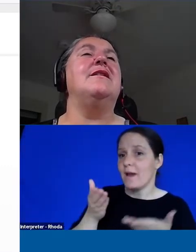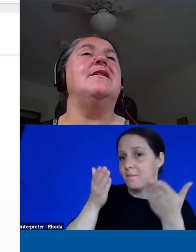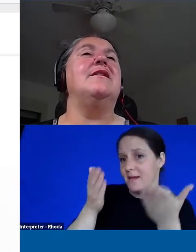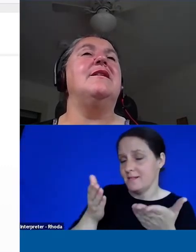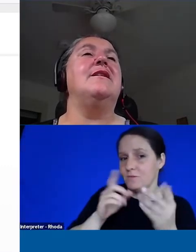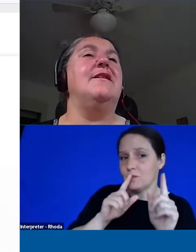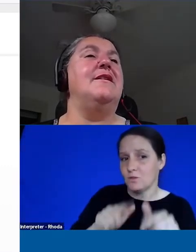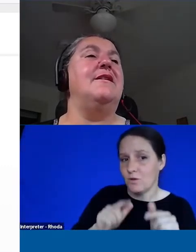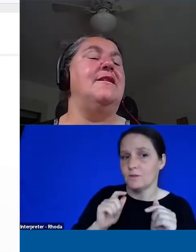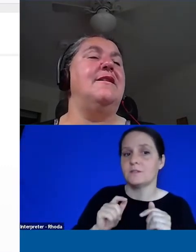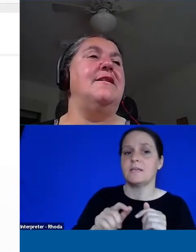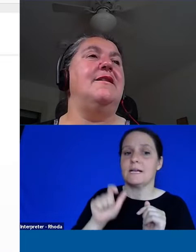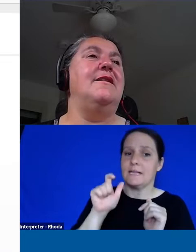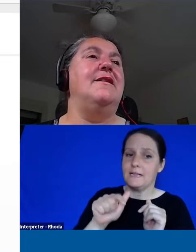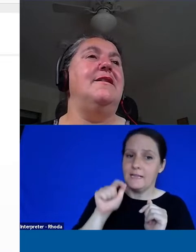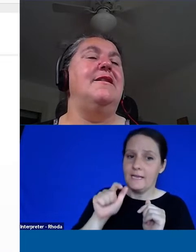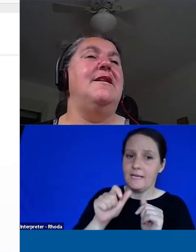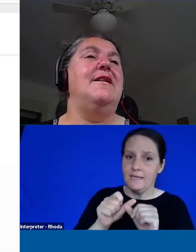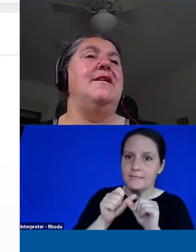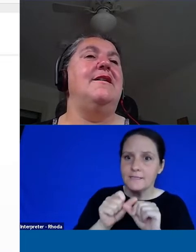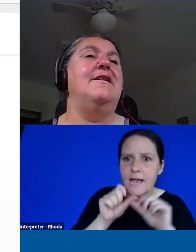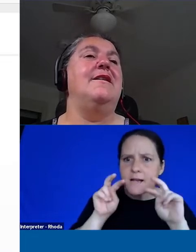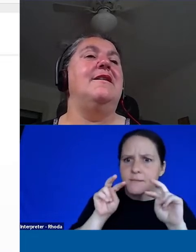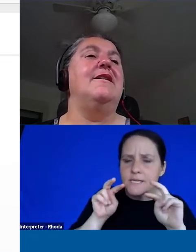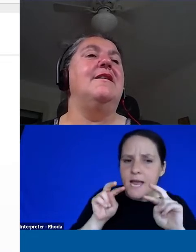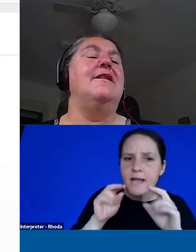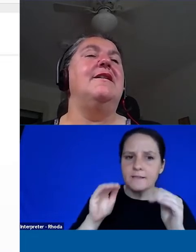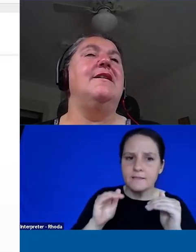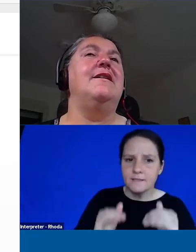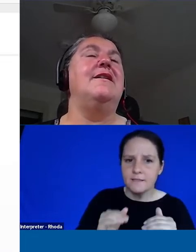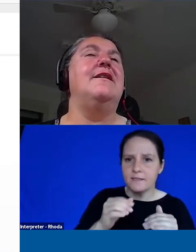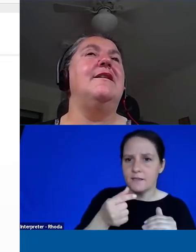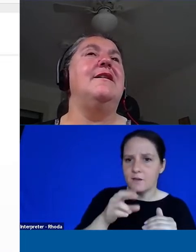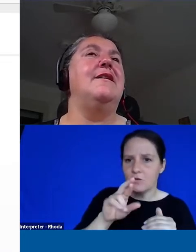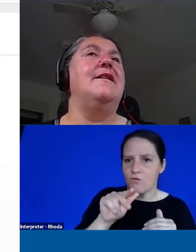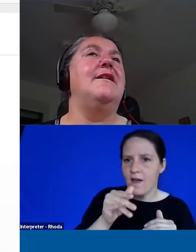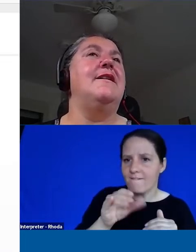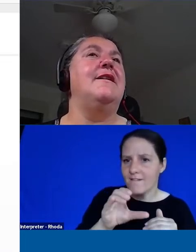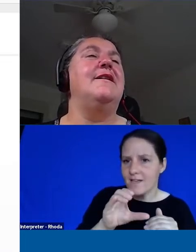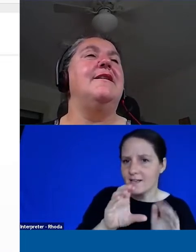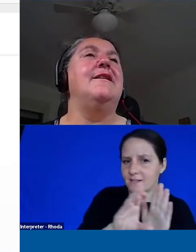Link stay up to date with COVID 19 vaccines. Graphic deeper icon. Link get tested if you have symptoms.